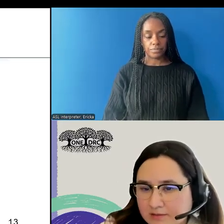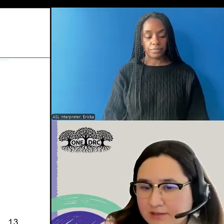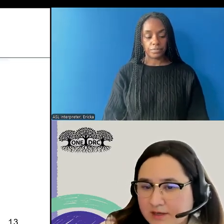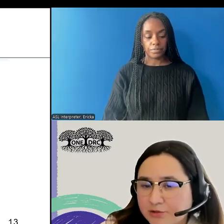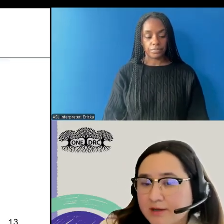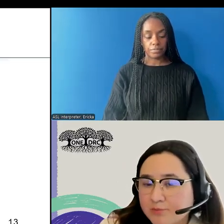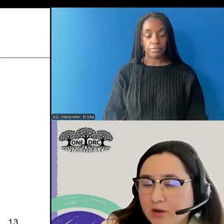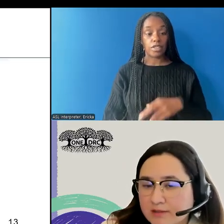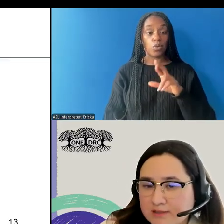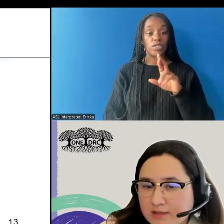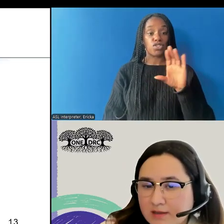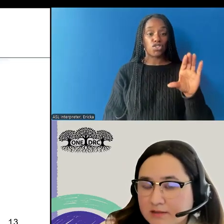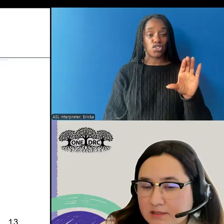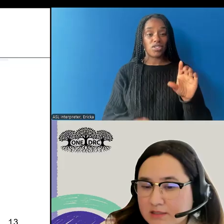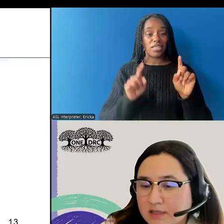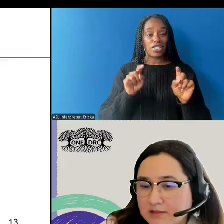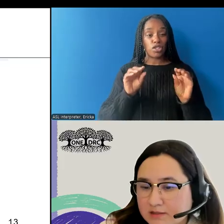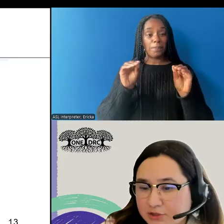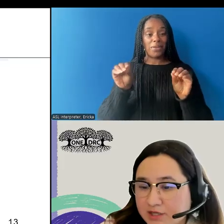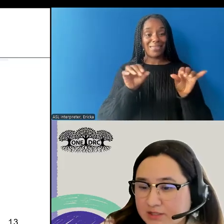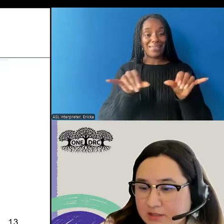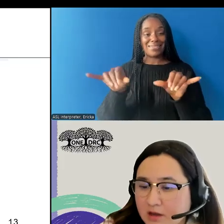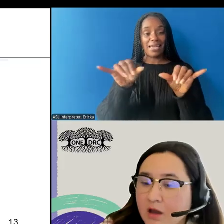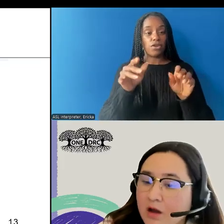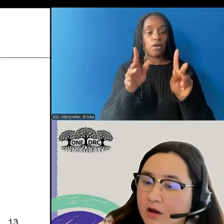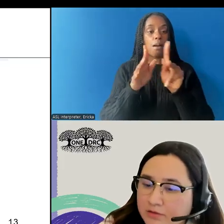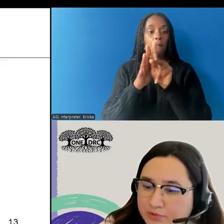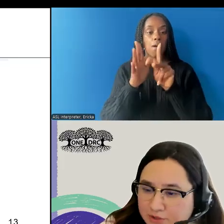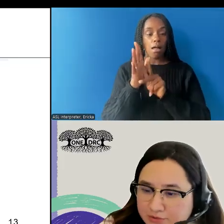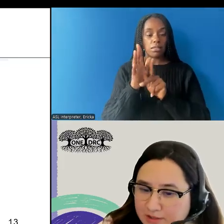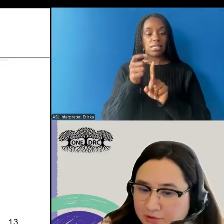the standardized policy that DSS is suggesting on the regional center